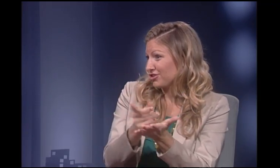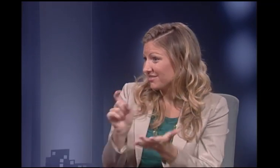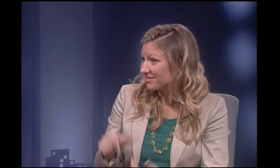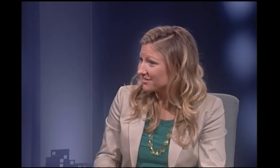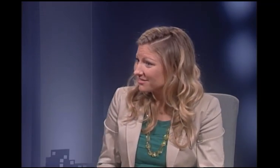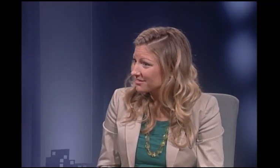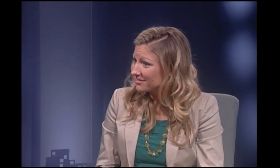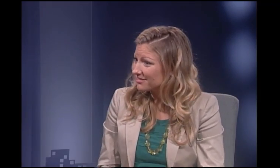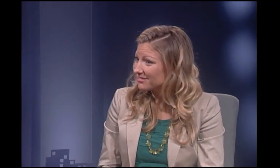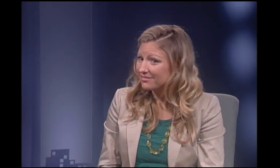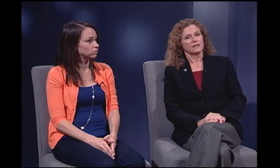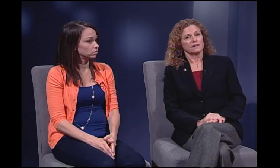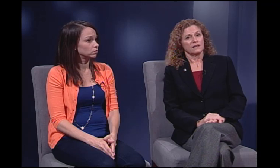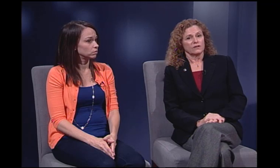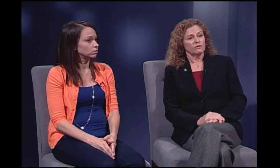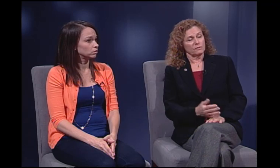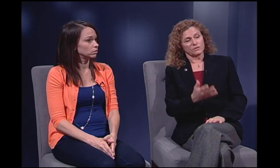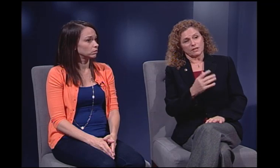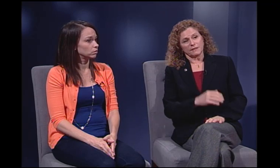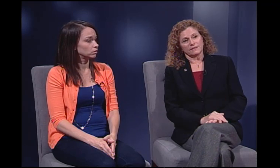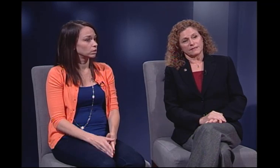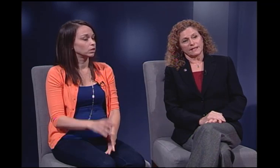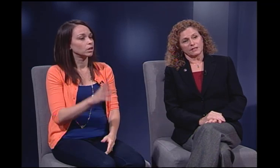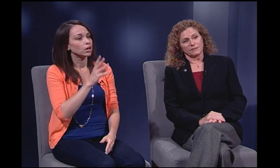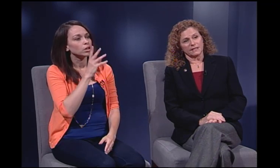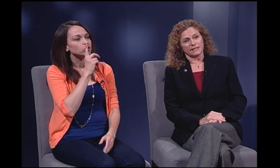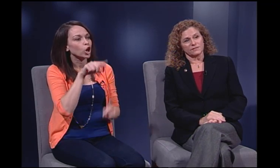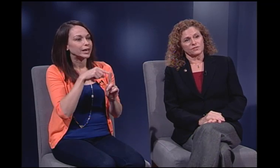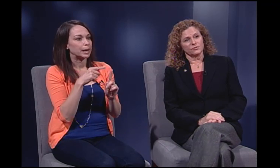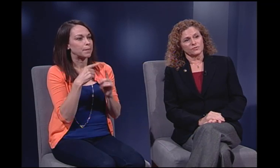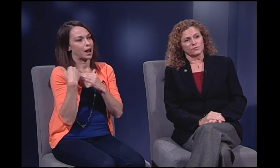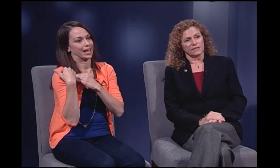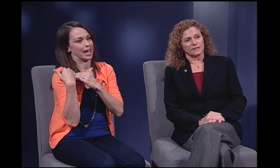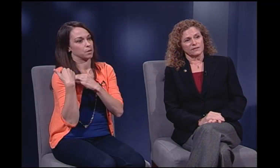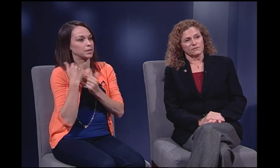to balance the budget? Well, we were talking about accountability of schools a while ago.